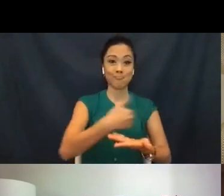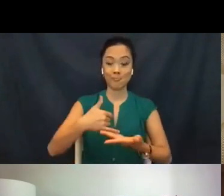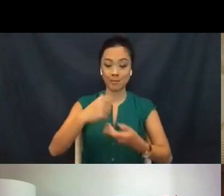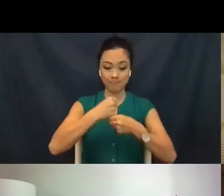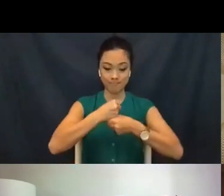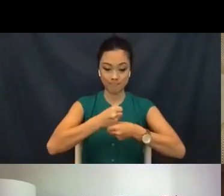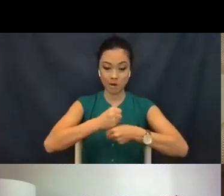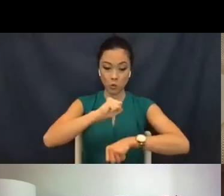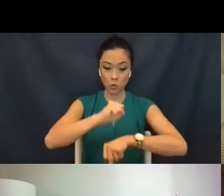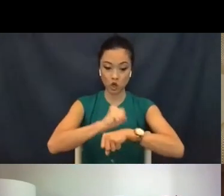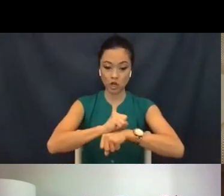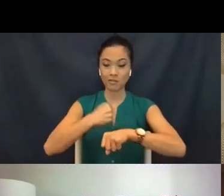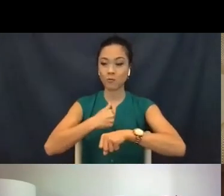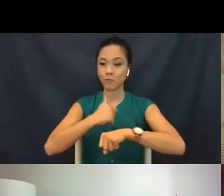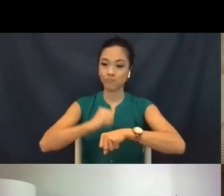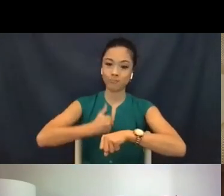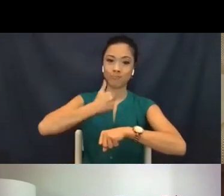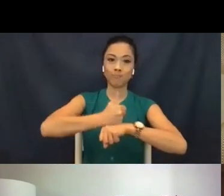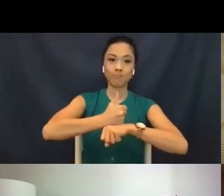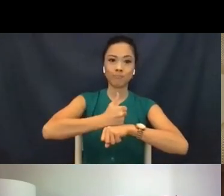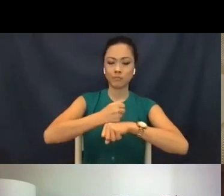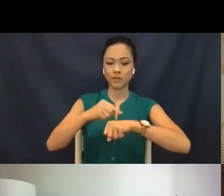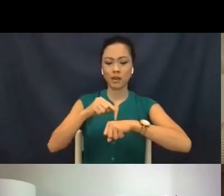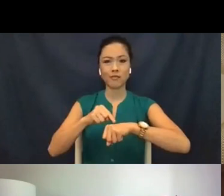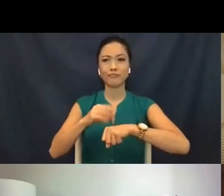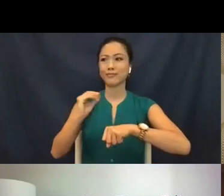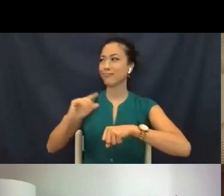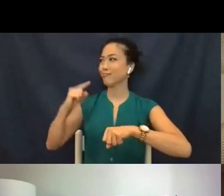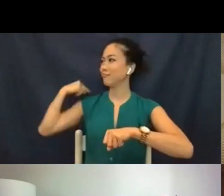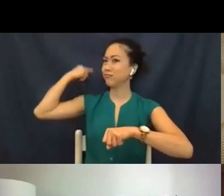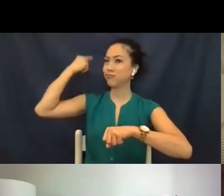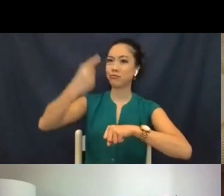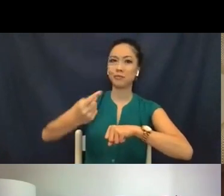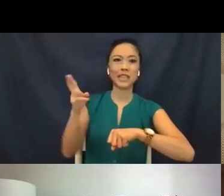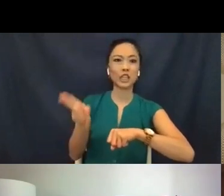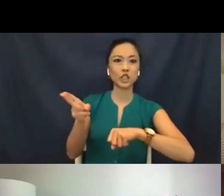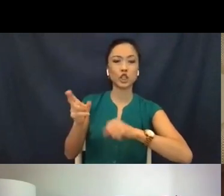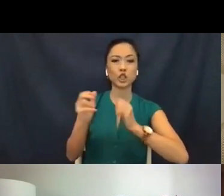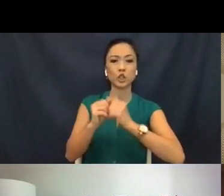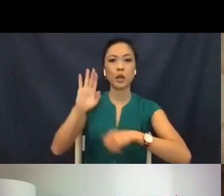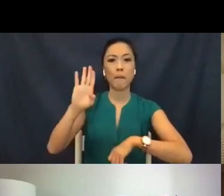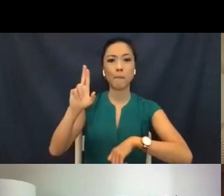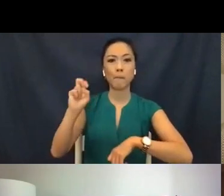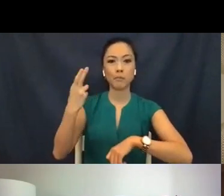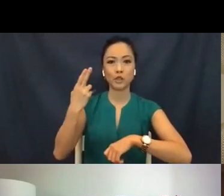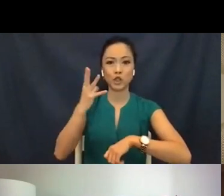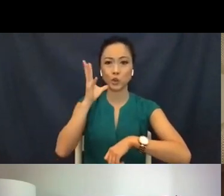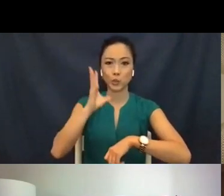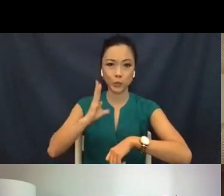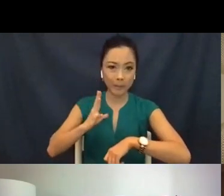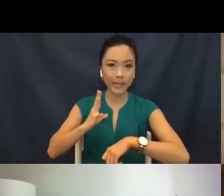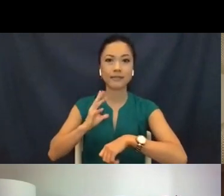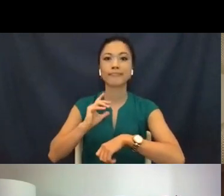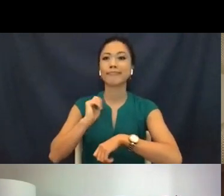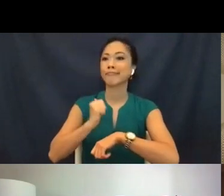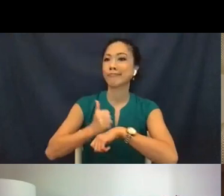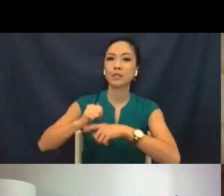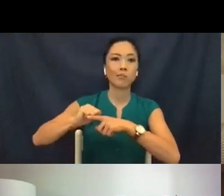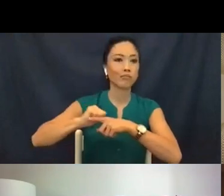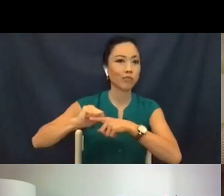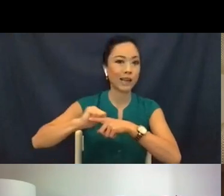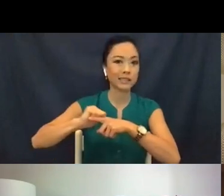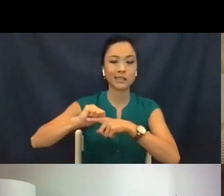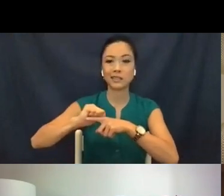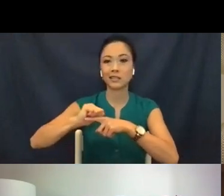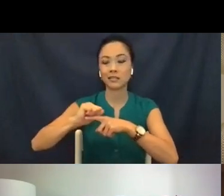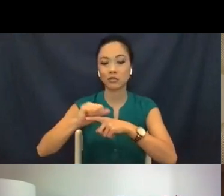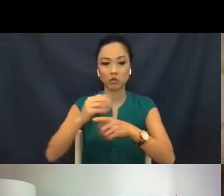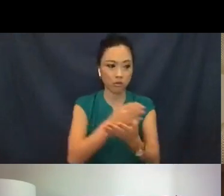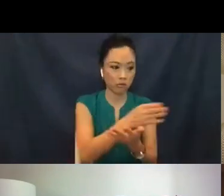17:56:31 of current practices and that list goes extraordinarily long. It is an honor